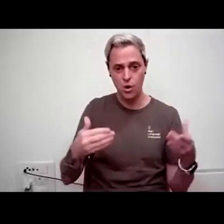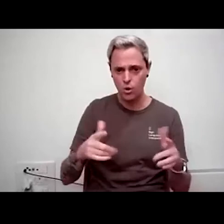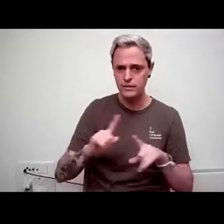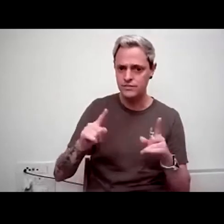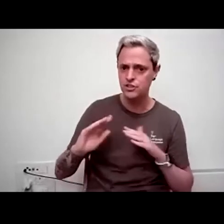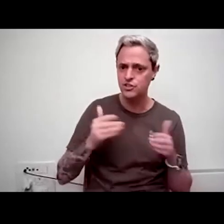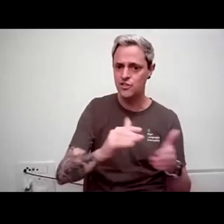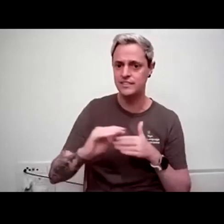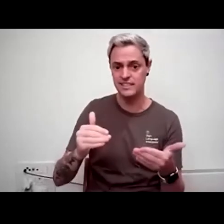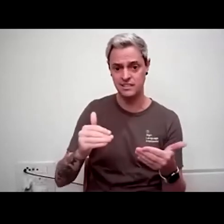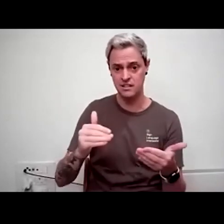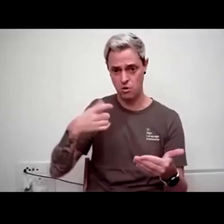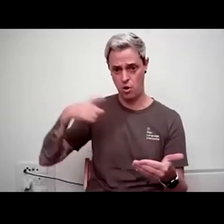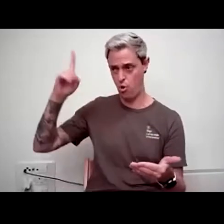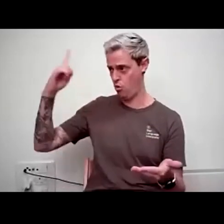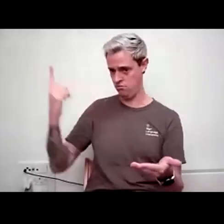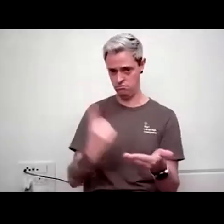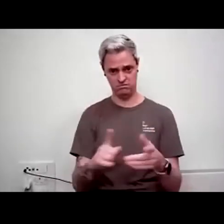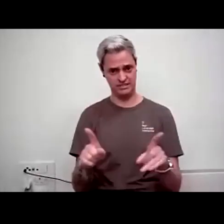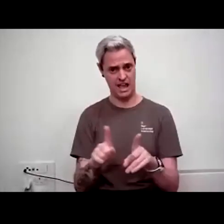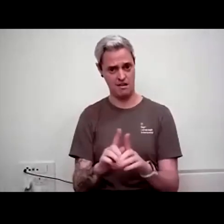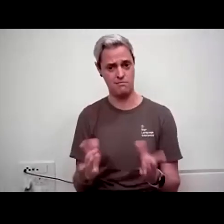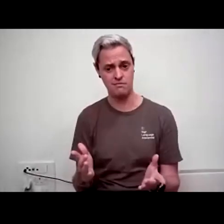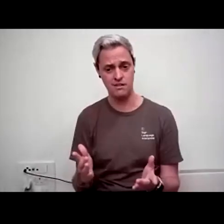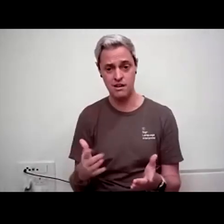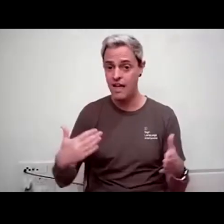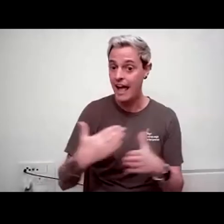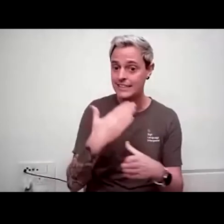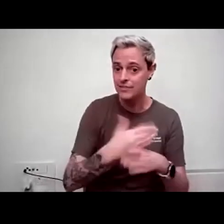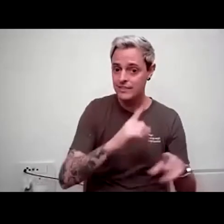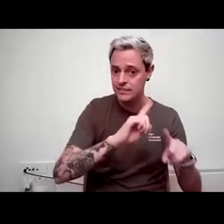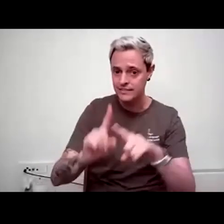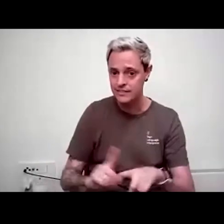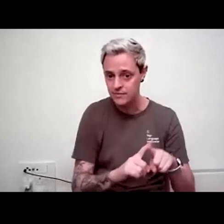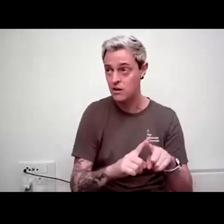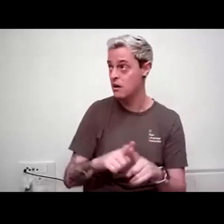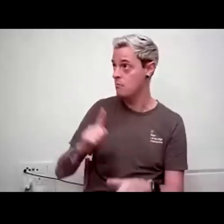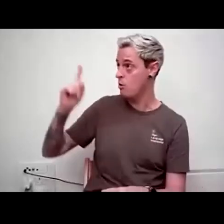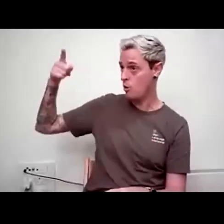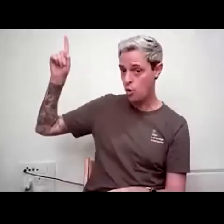and there are varieties of activities, but it's the same God who activates all of them in everyone.